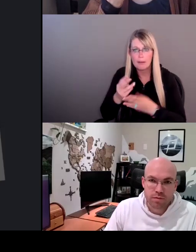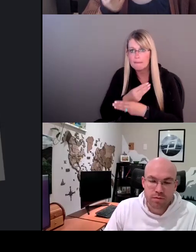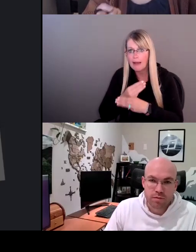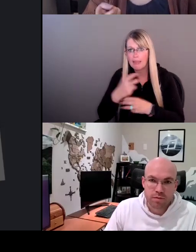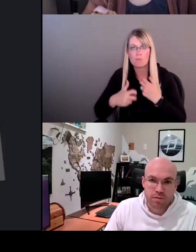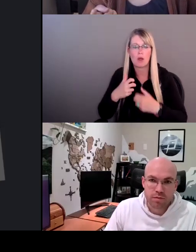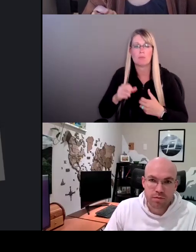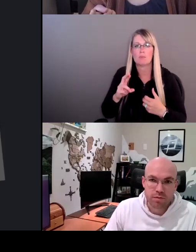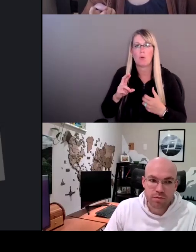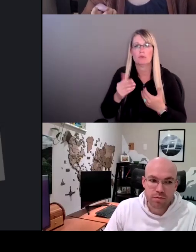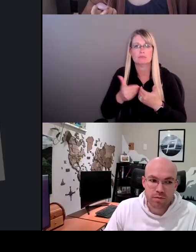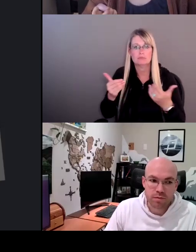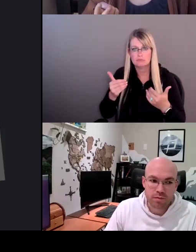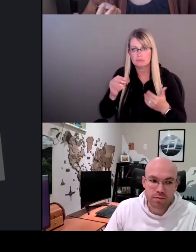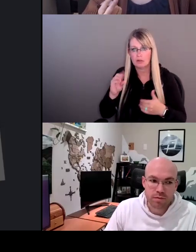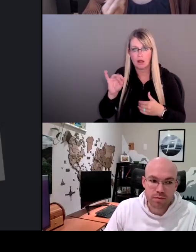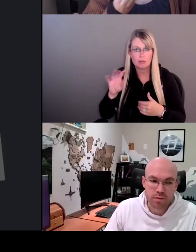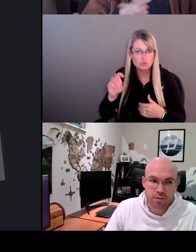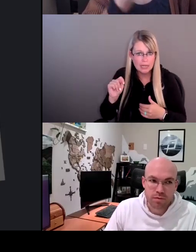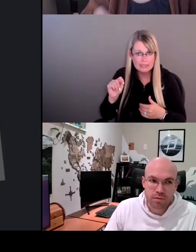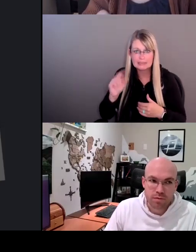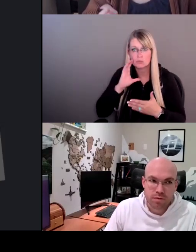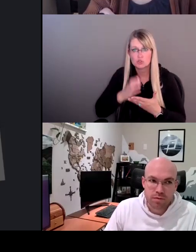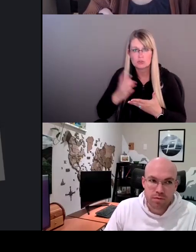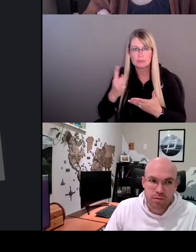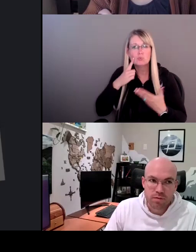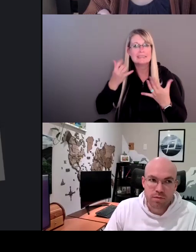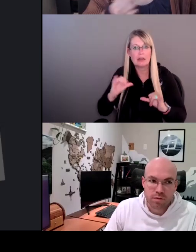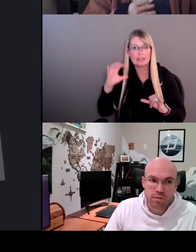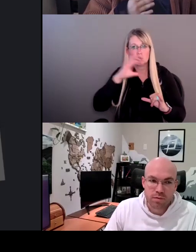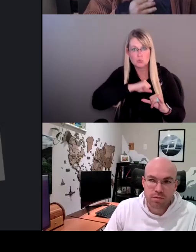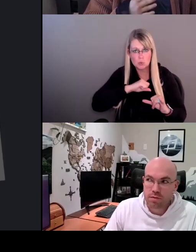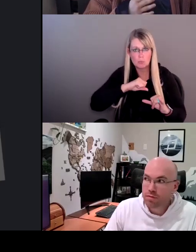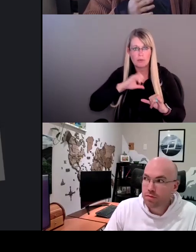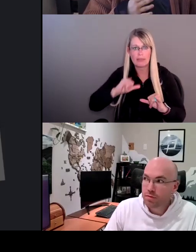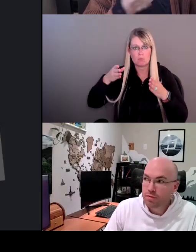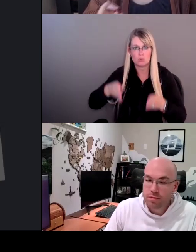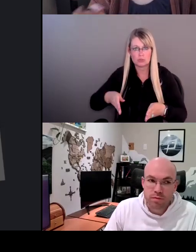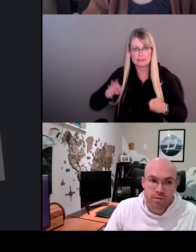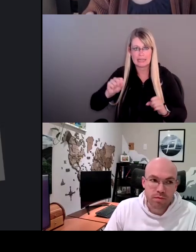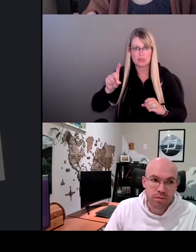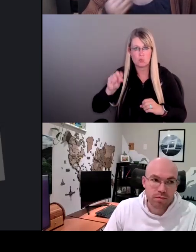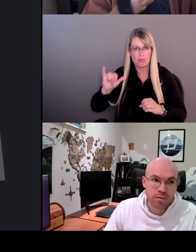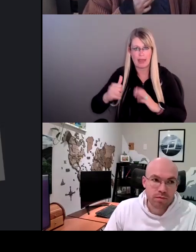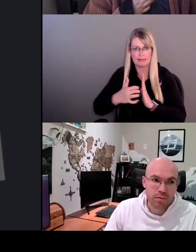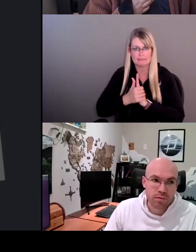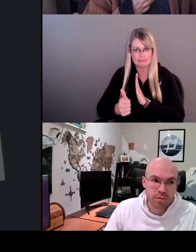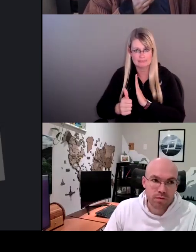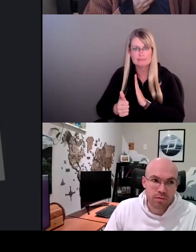distinguished objects and pictures. You are still assuming that a person can do that task. And the